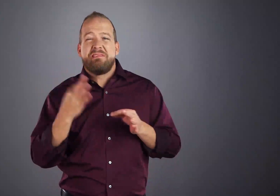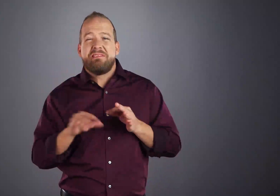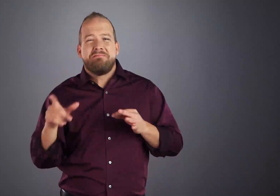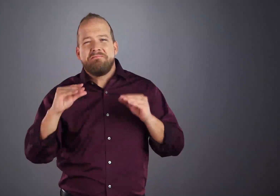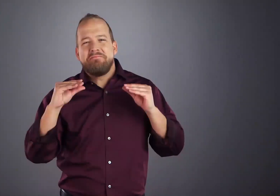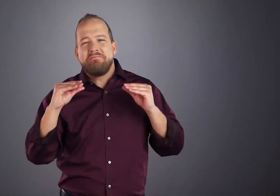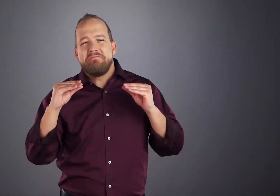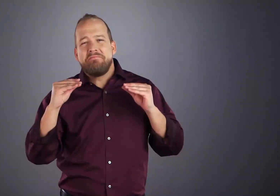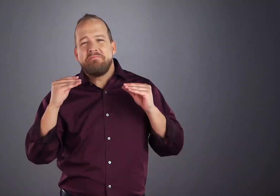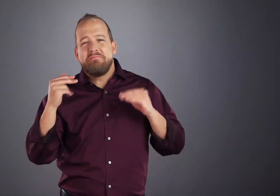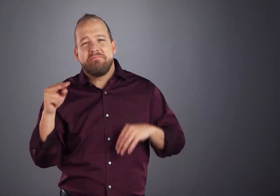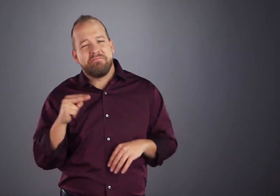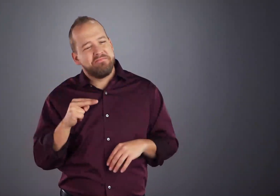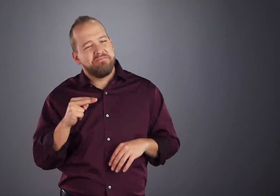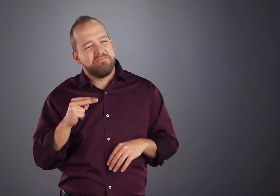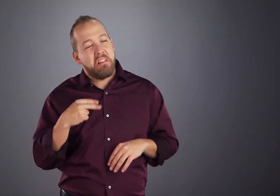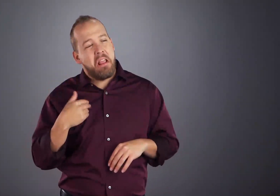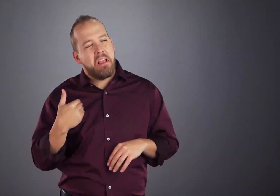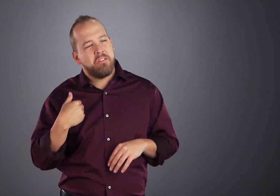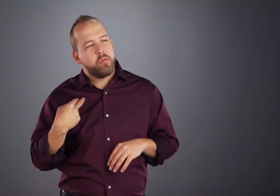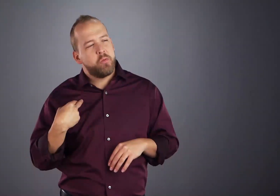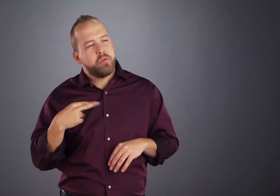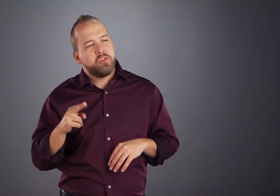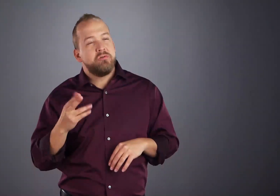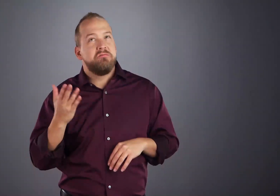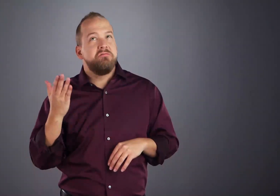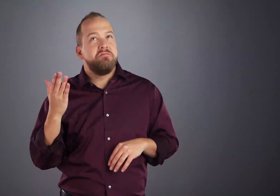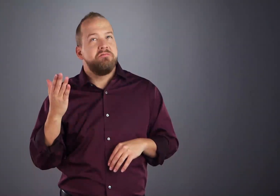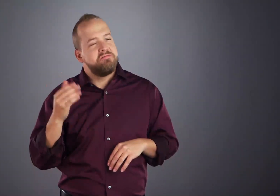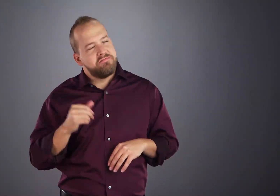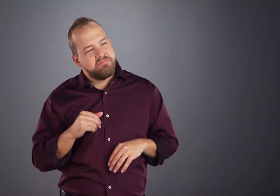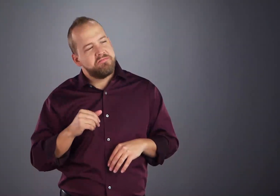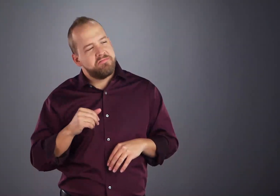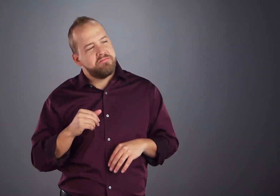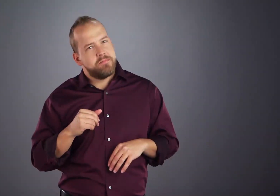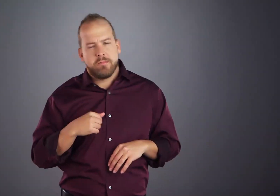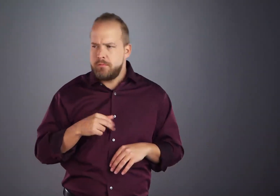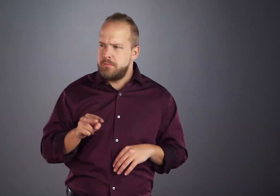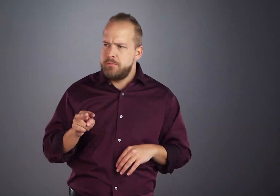Simply, but smilingly, he said, "I’ve got religion."